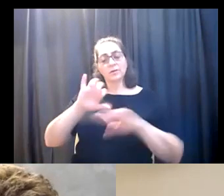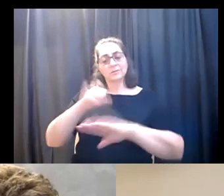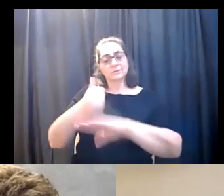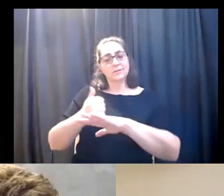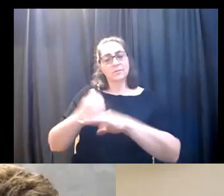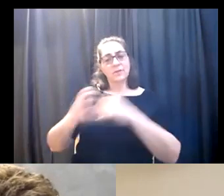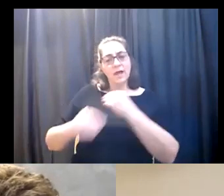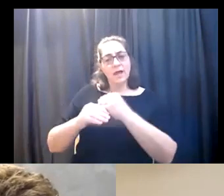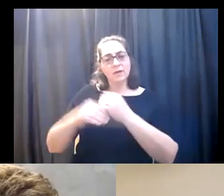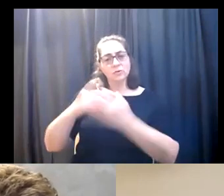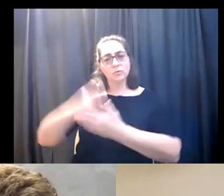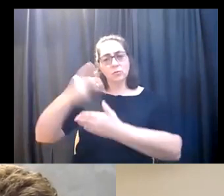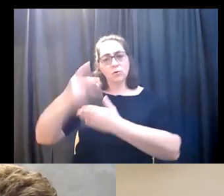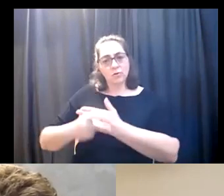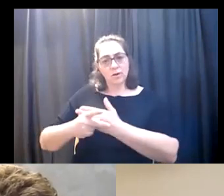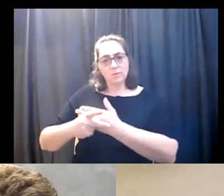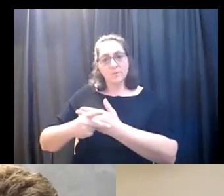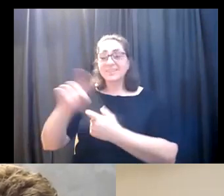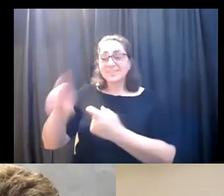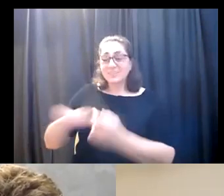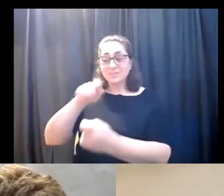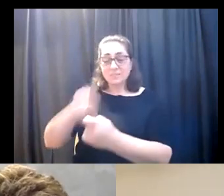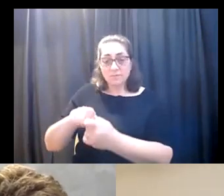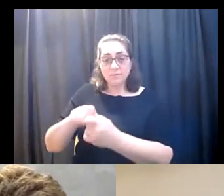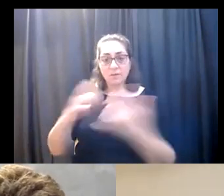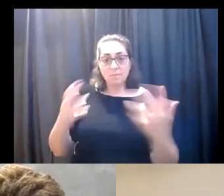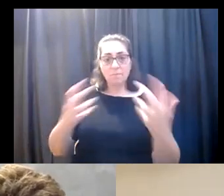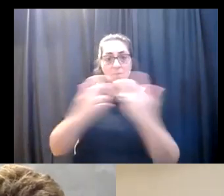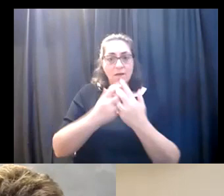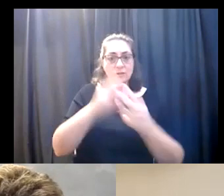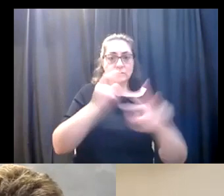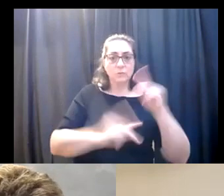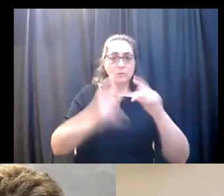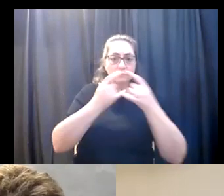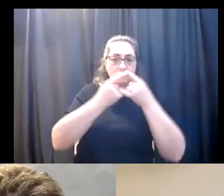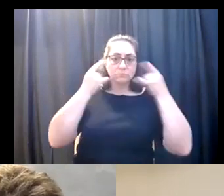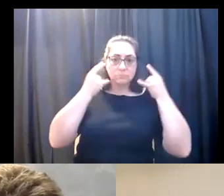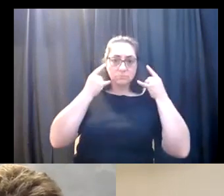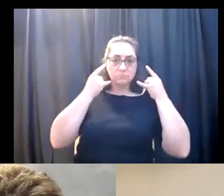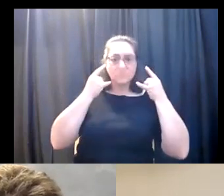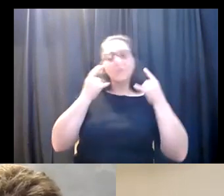would that help in these situations? >> It very likely would because the loop